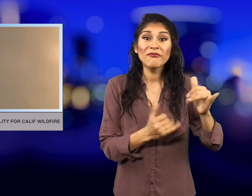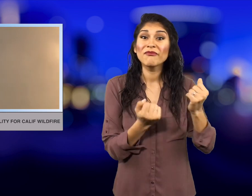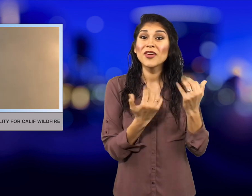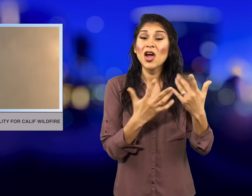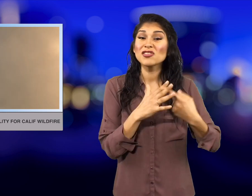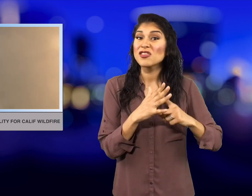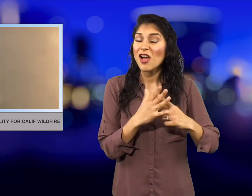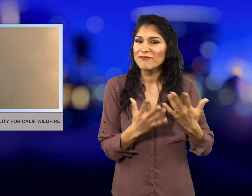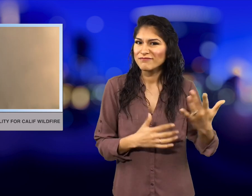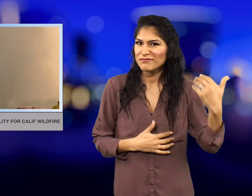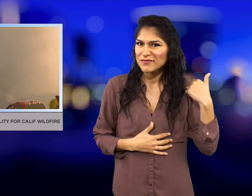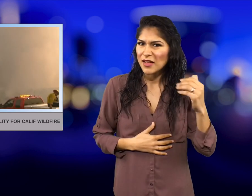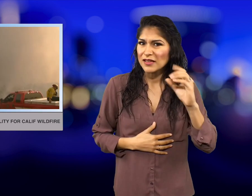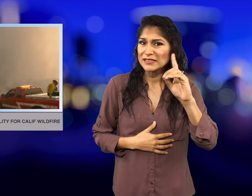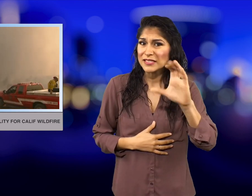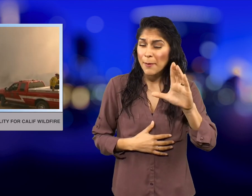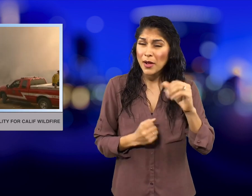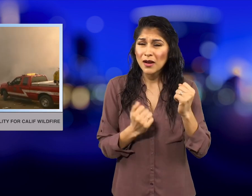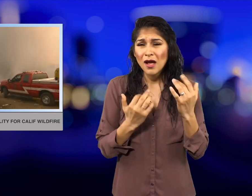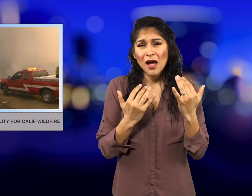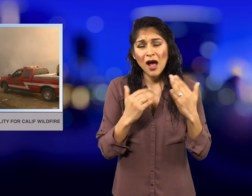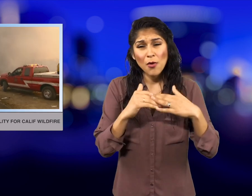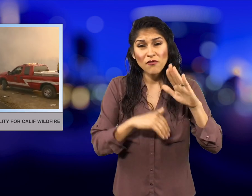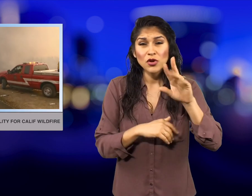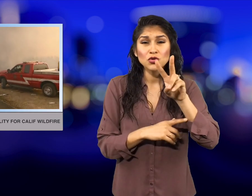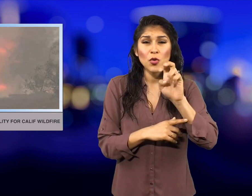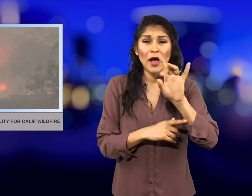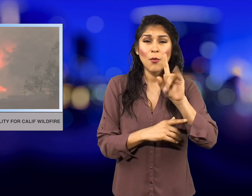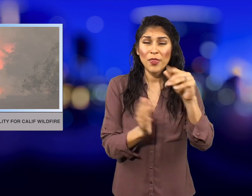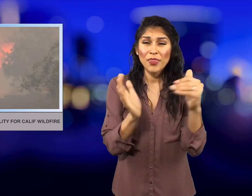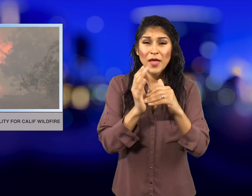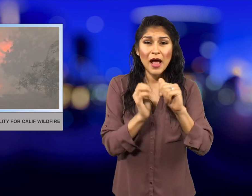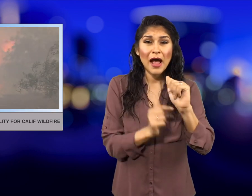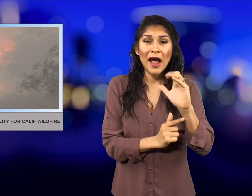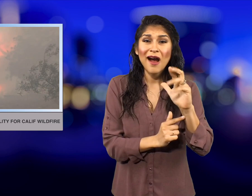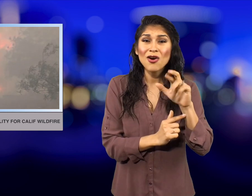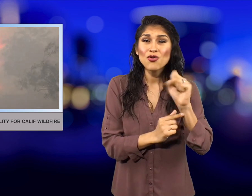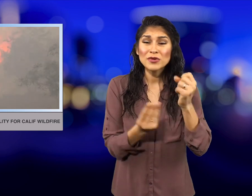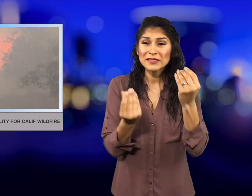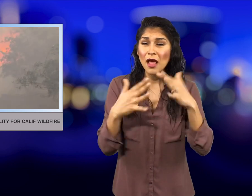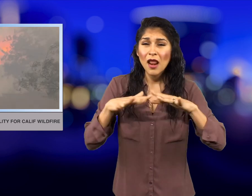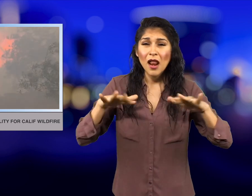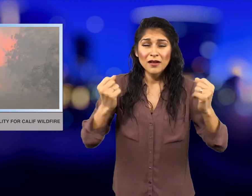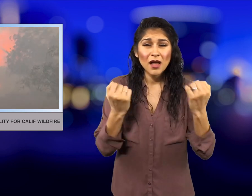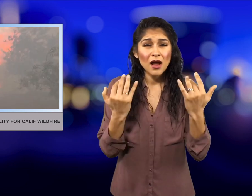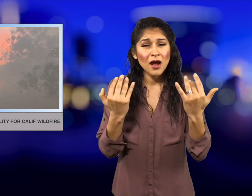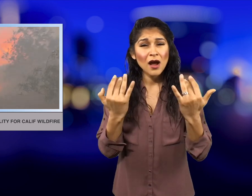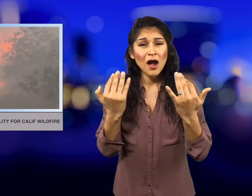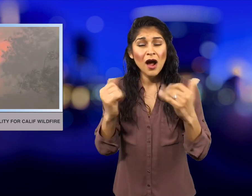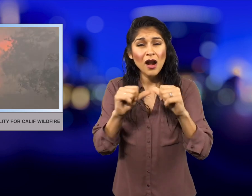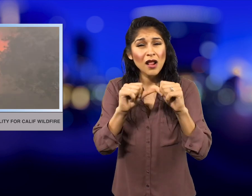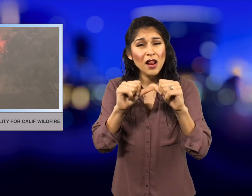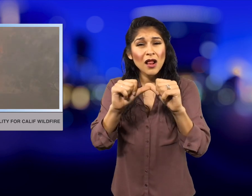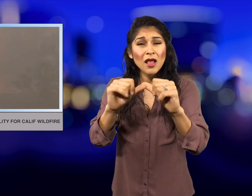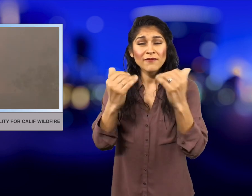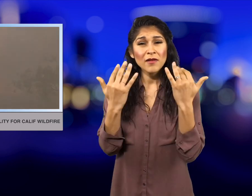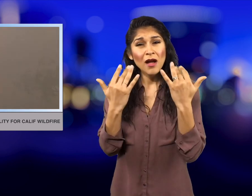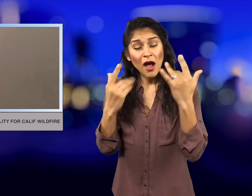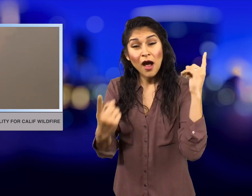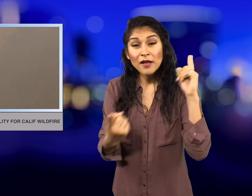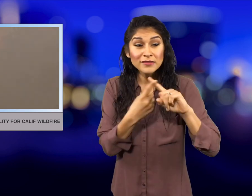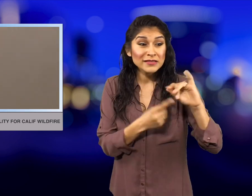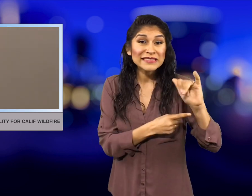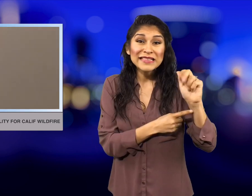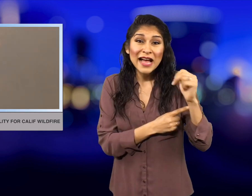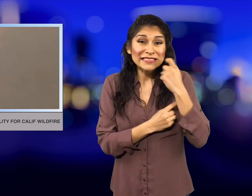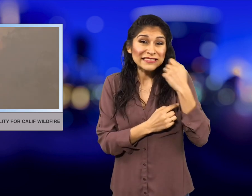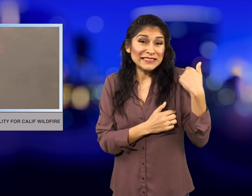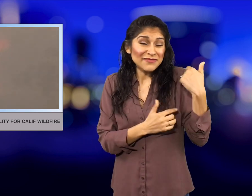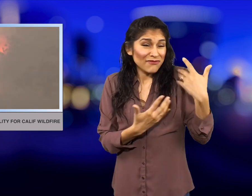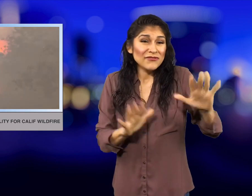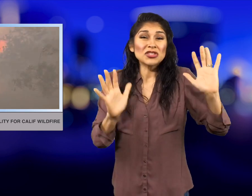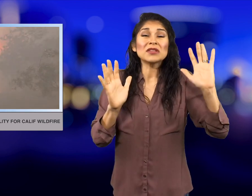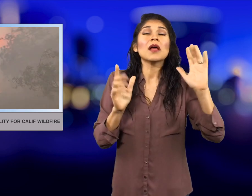The blaze, which started in December, scorched more than 281,000 acres before it was contained